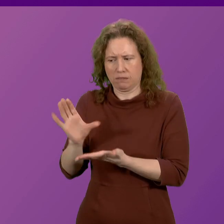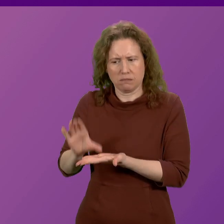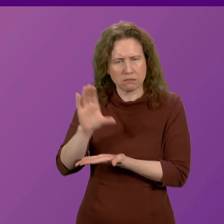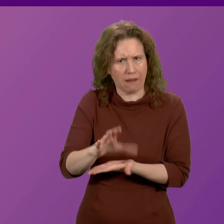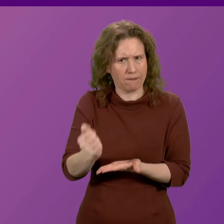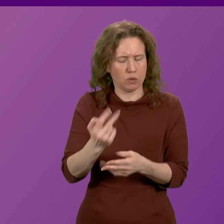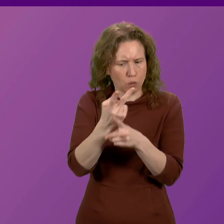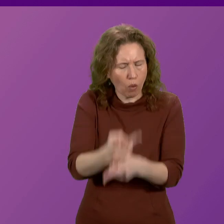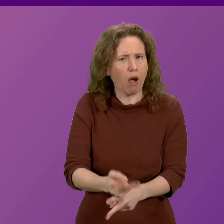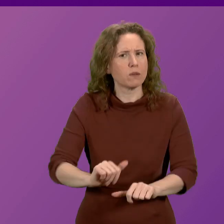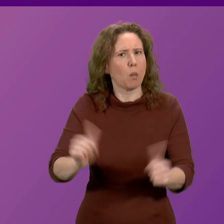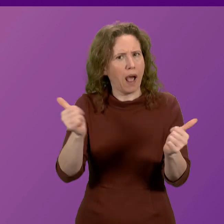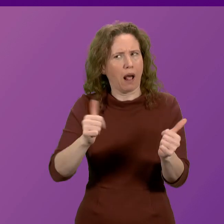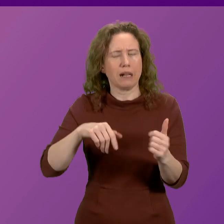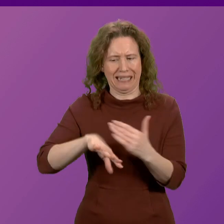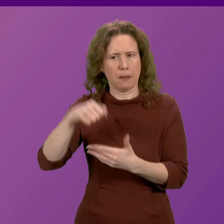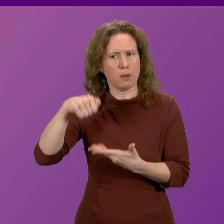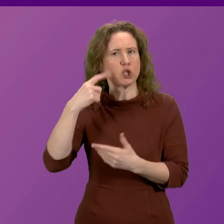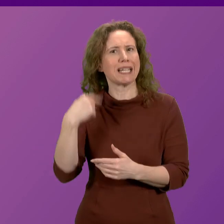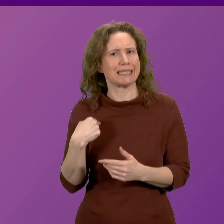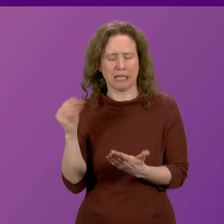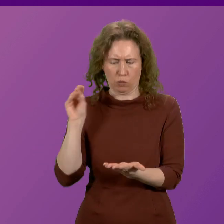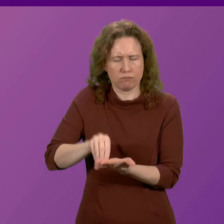development within the Scottish Government’s budget that was announced yesterday.